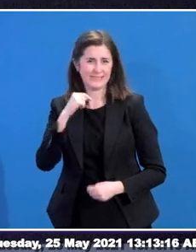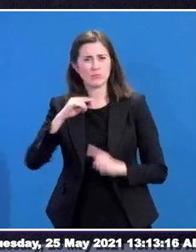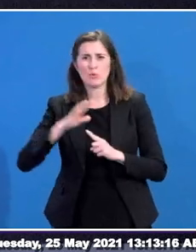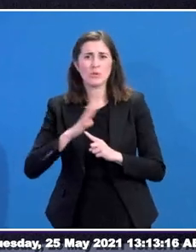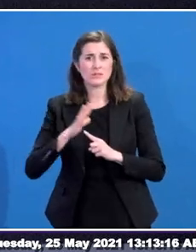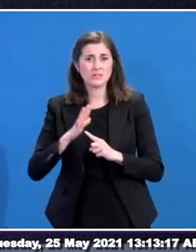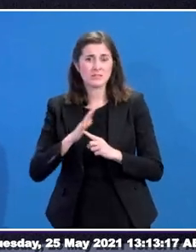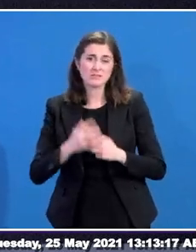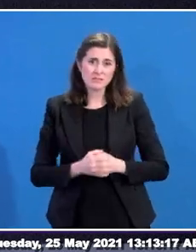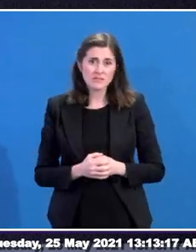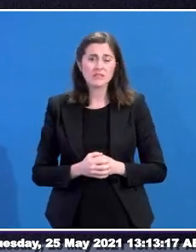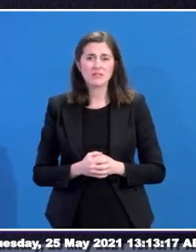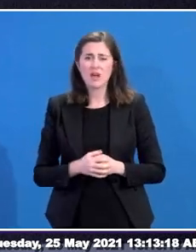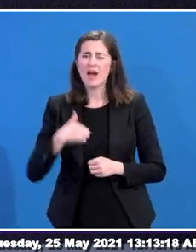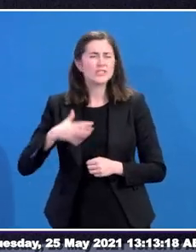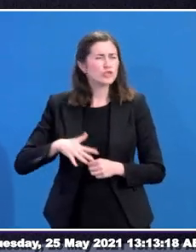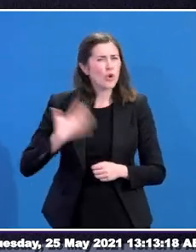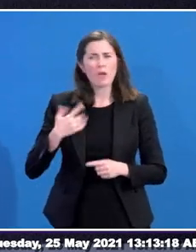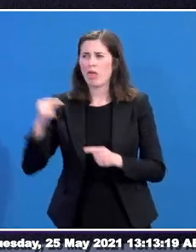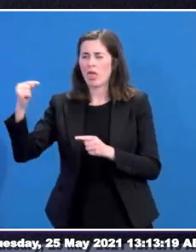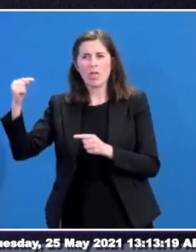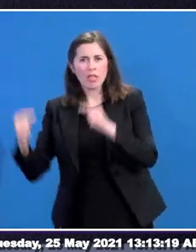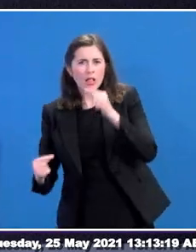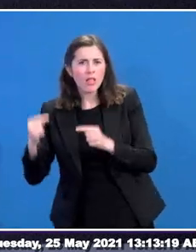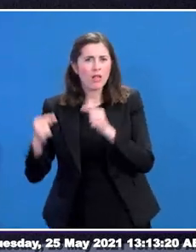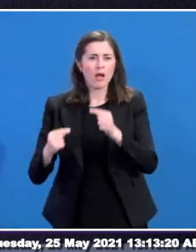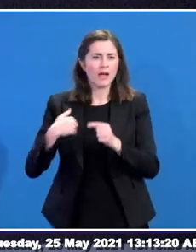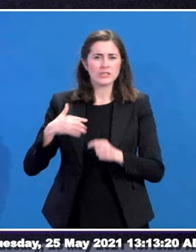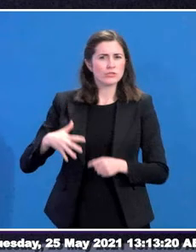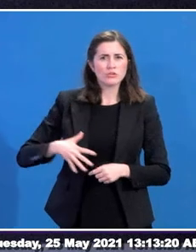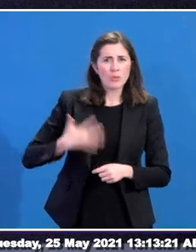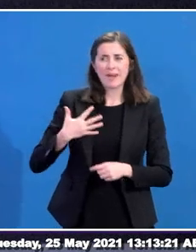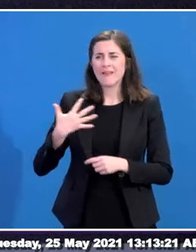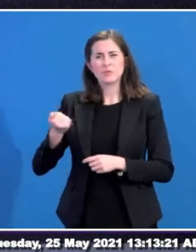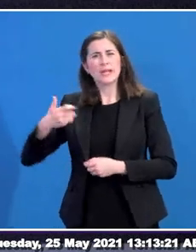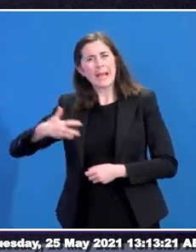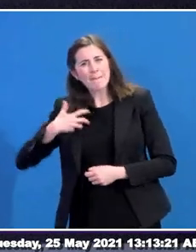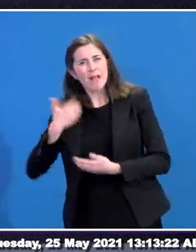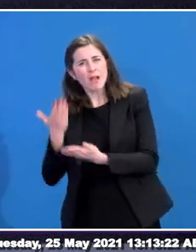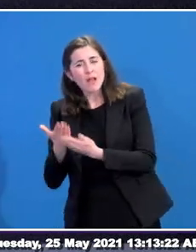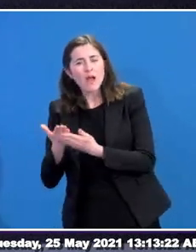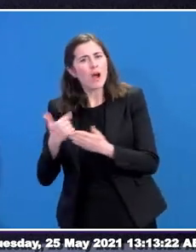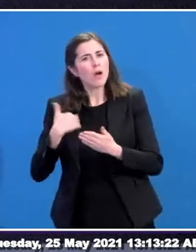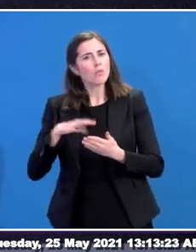every day and living minute to minute and not knowing where we are.